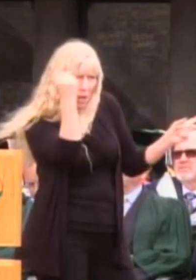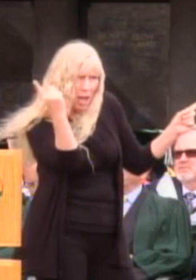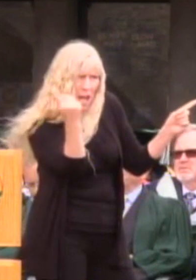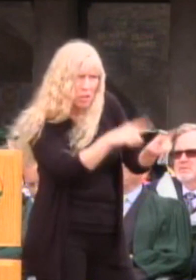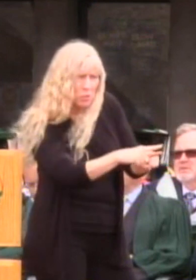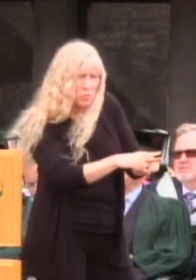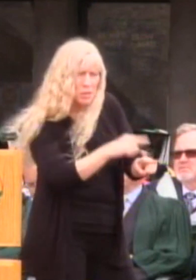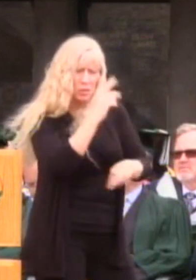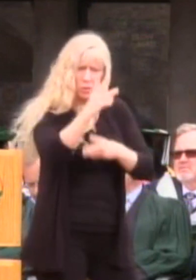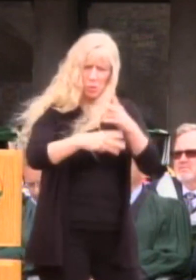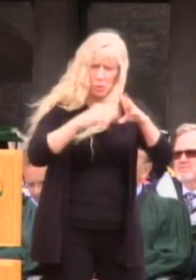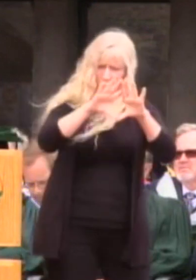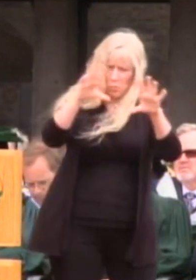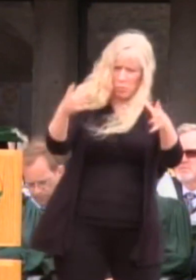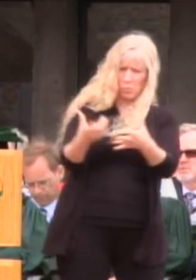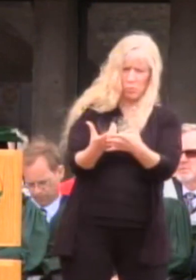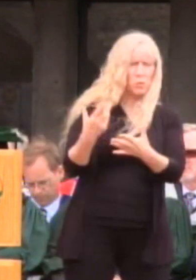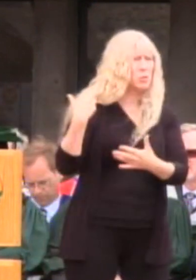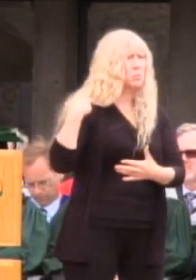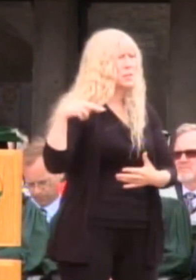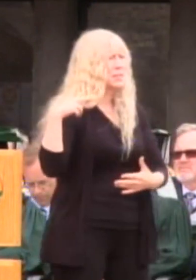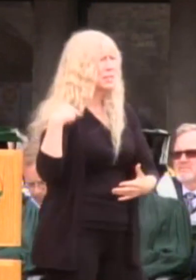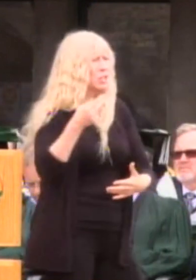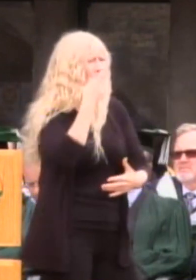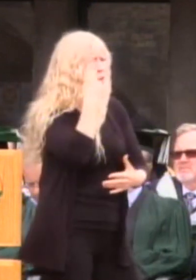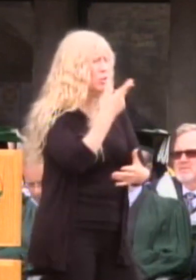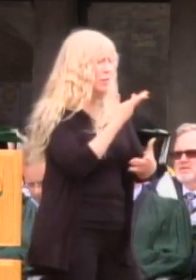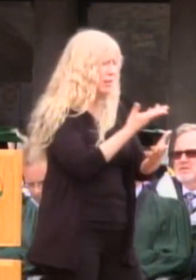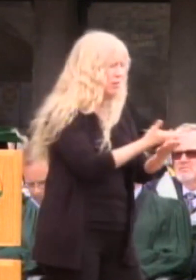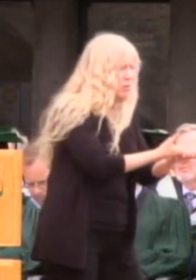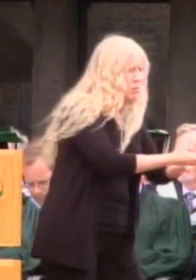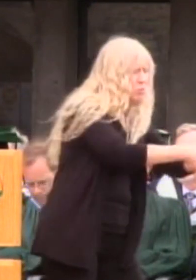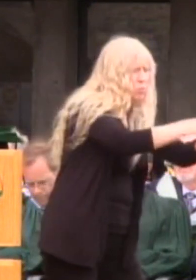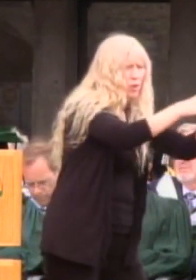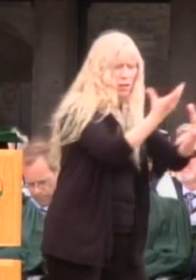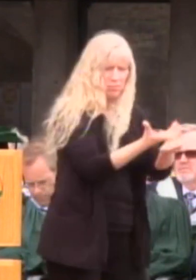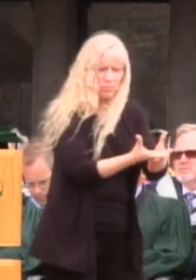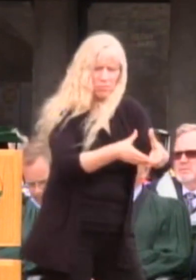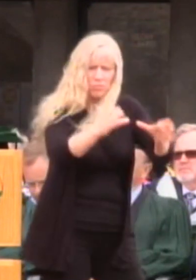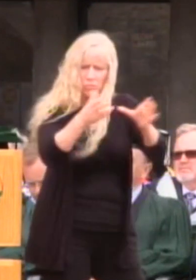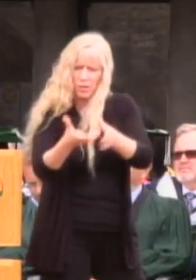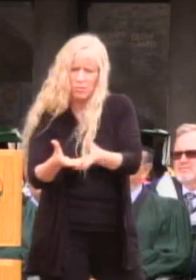religions may be like different wells. Dug in different places throughout history but